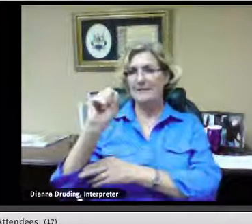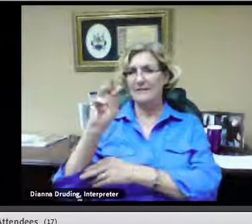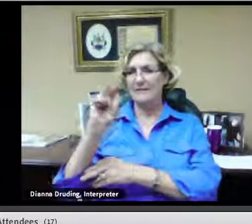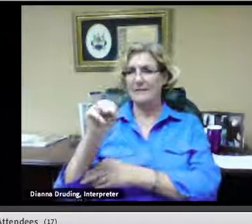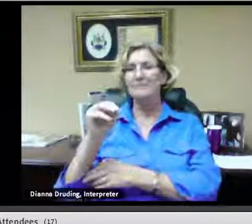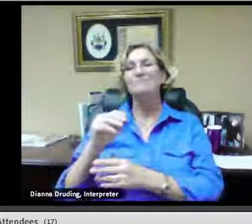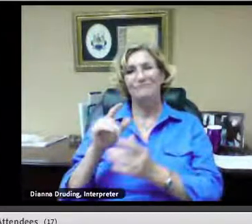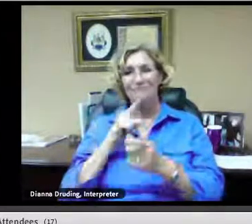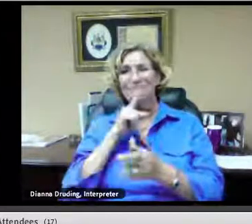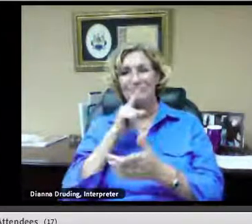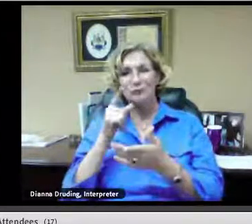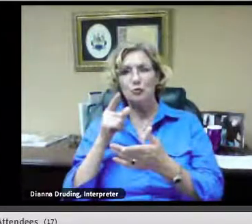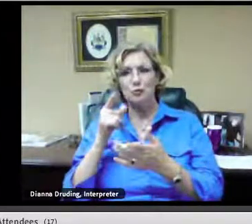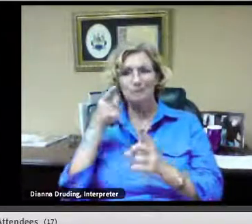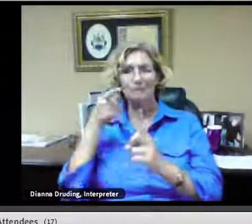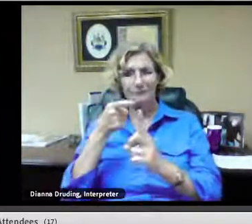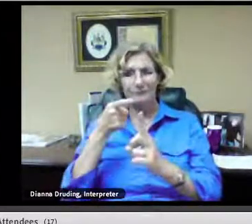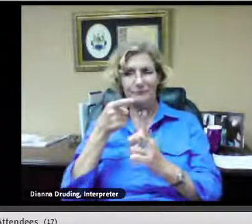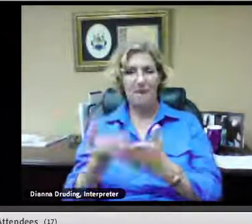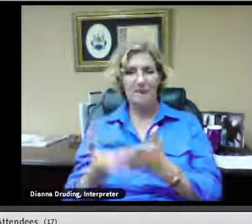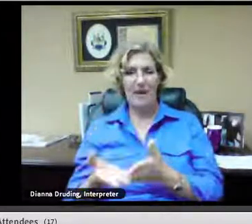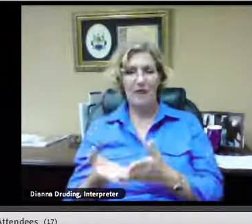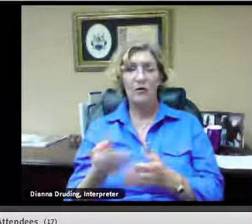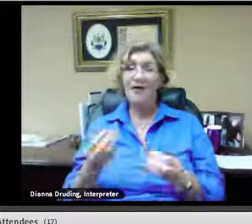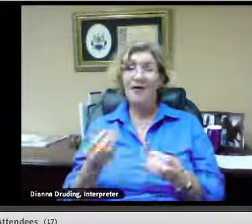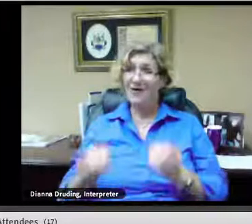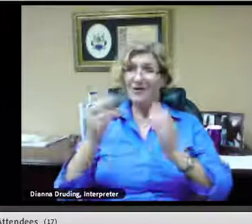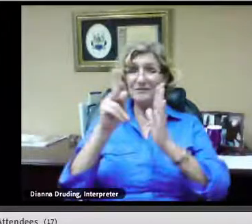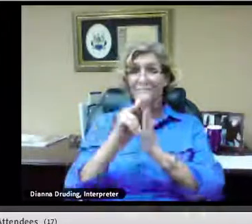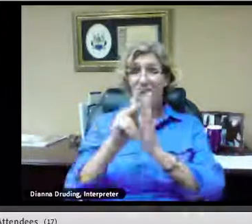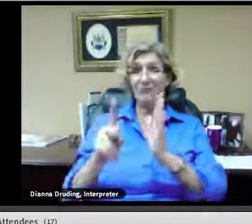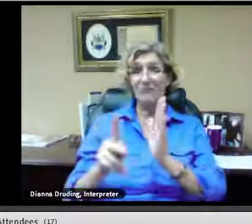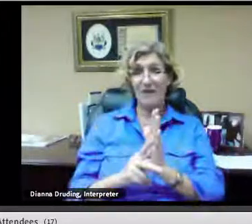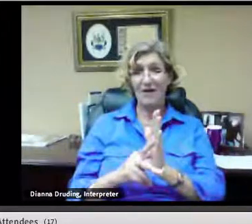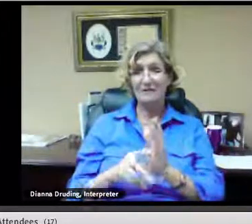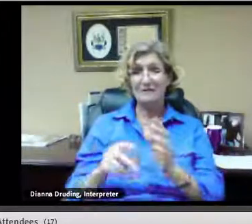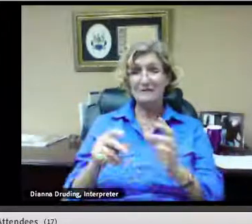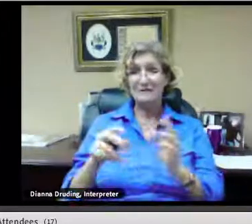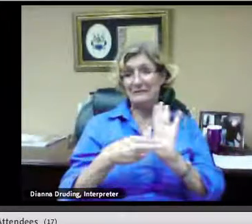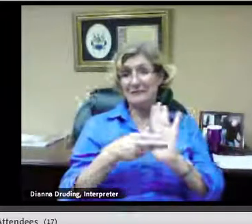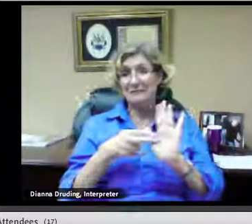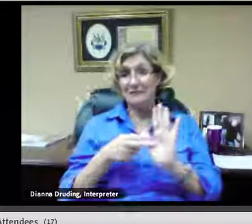There's a lot of resources, and I'm going to show you in a sec that the ALA